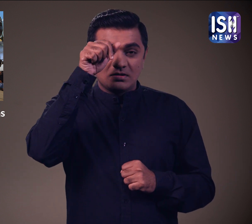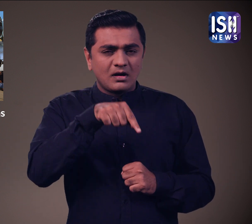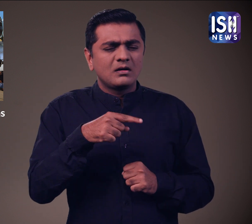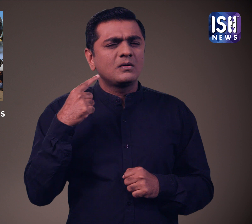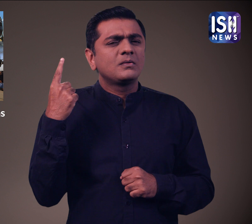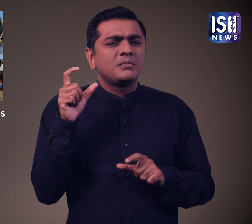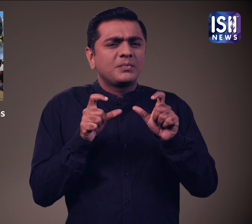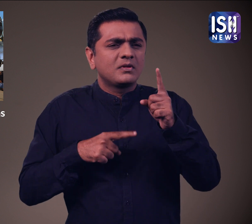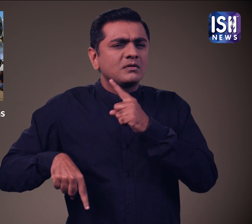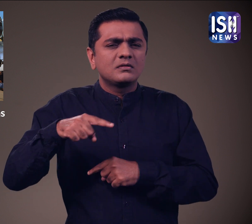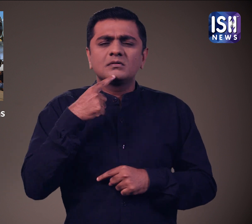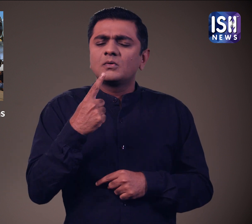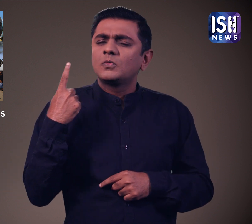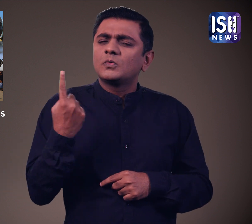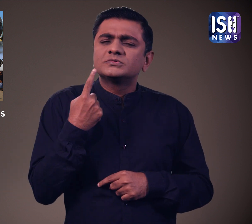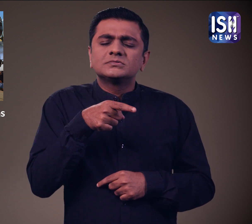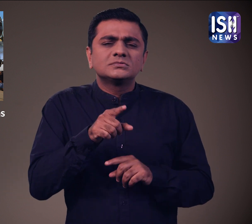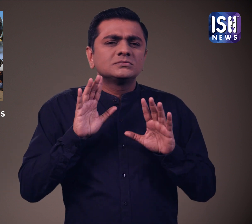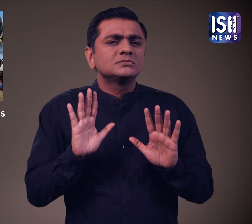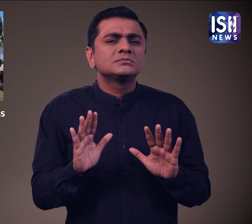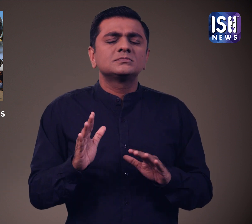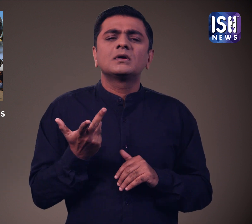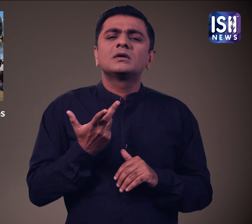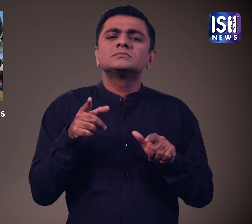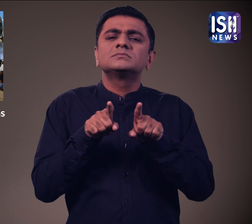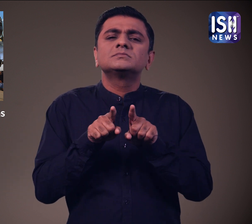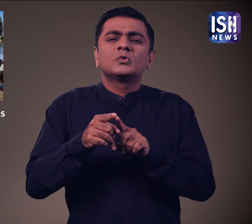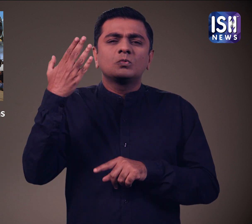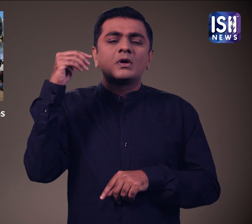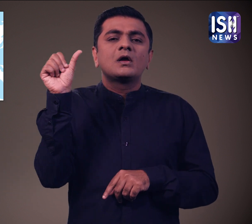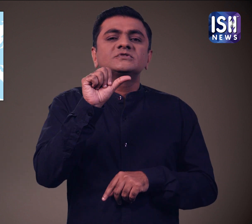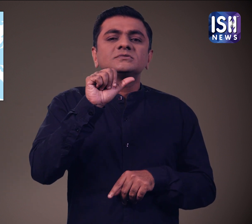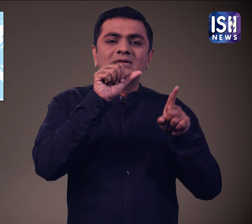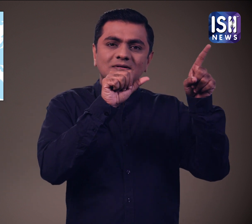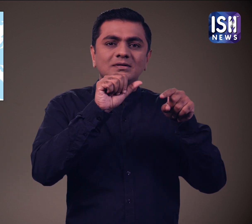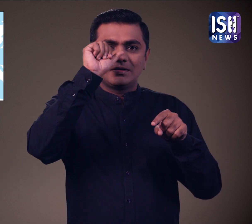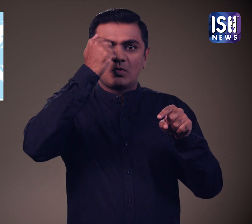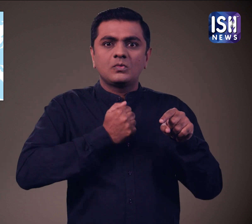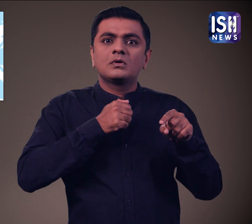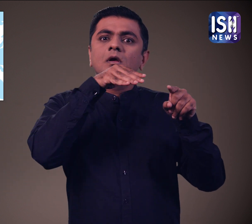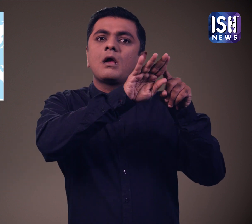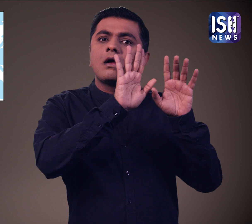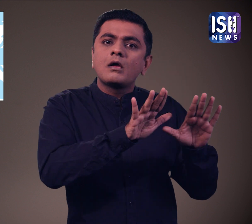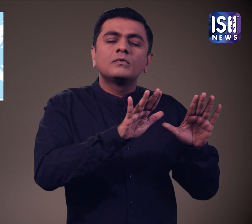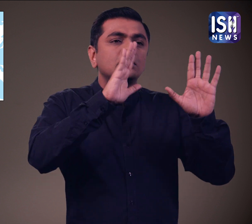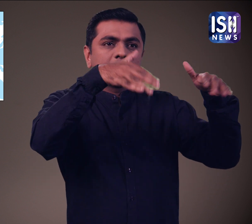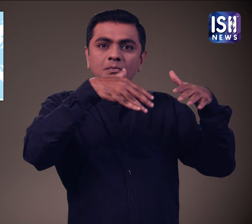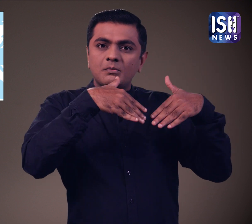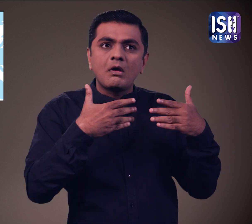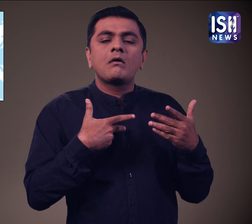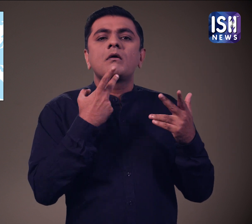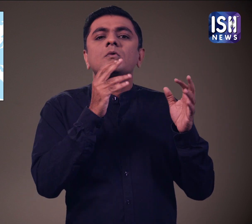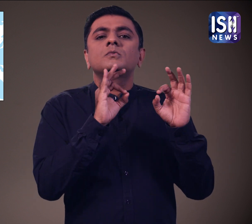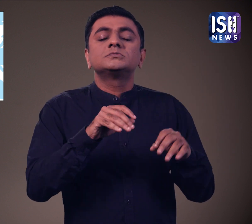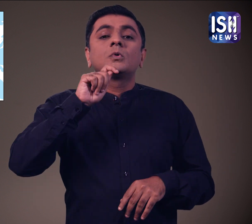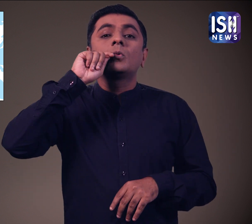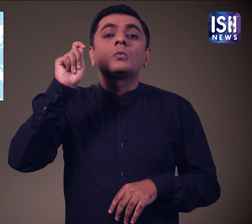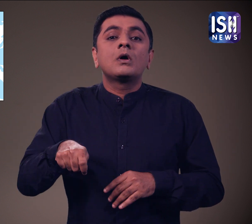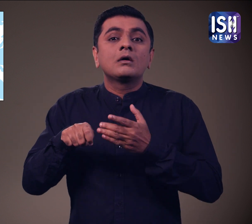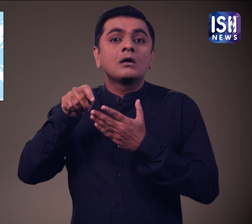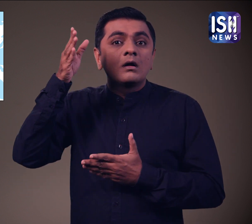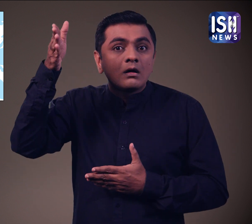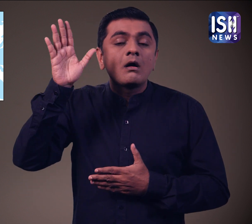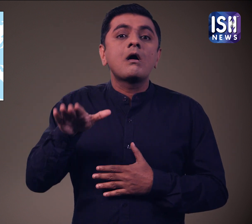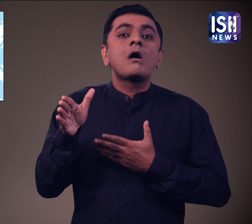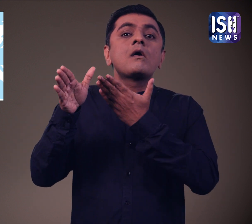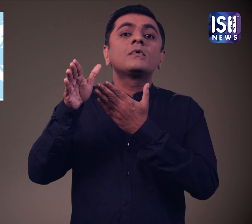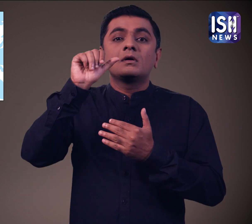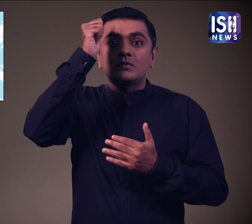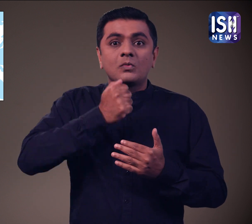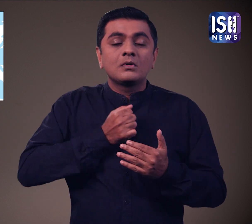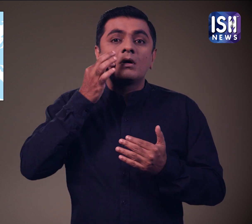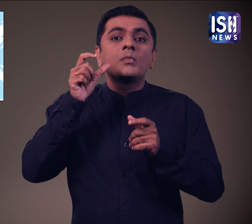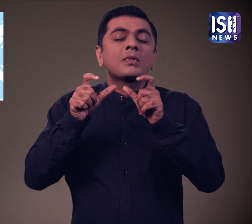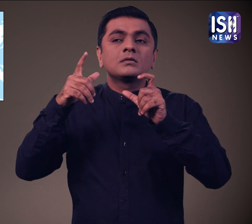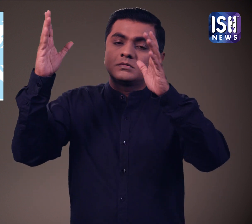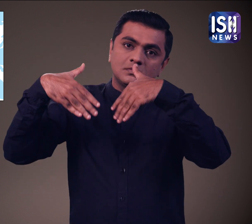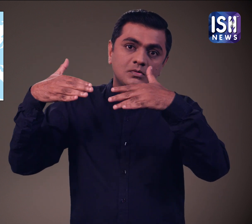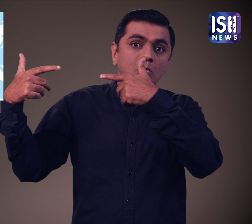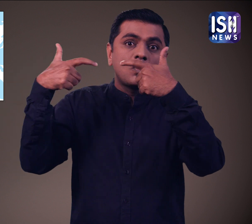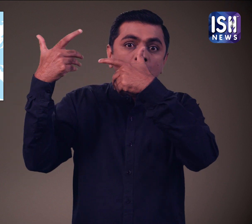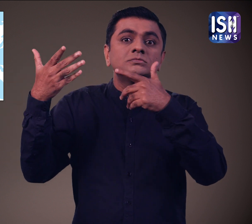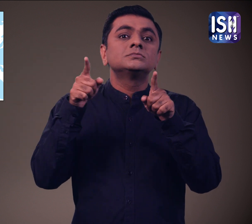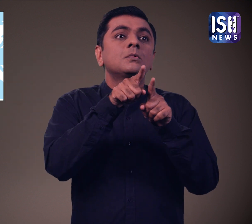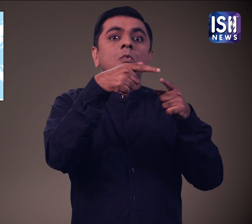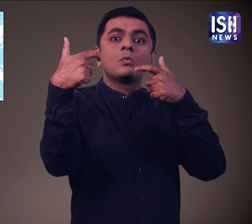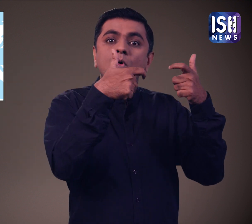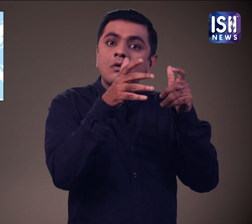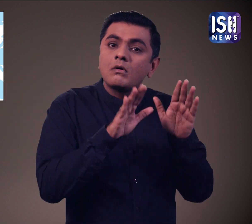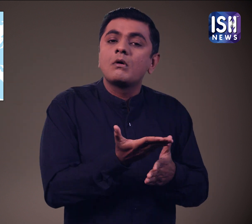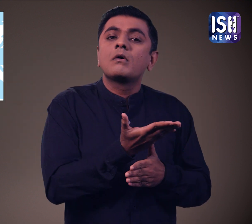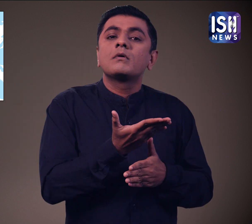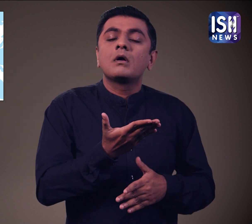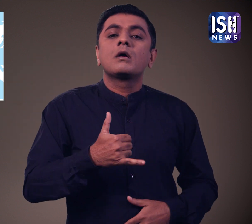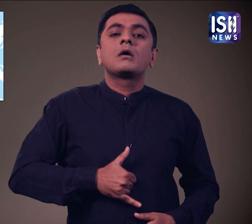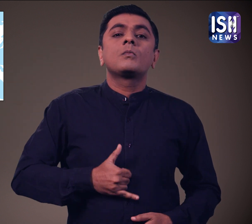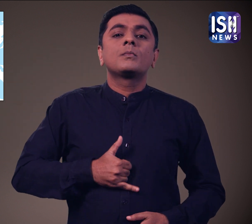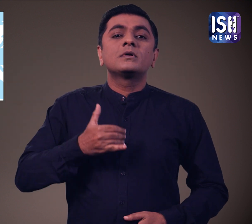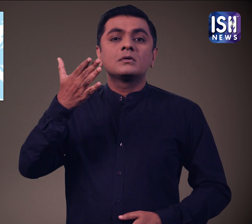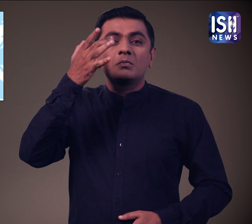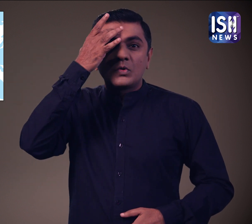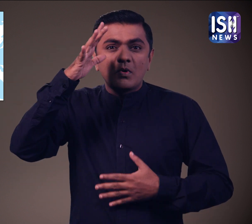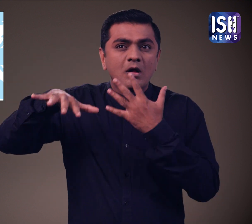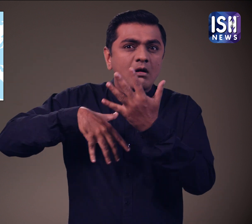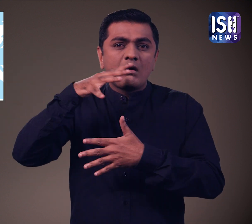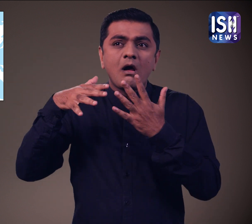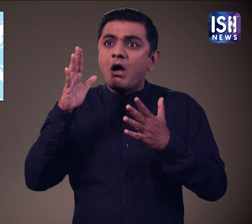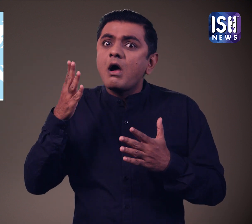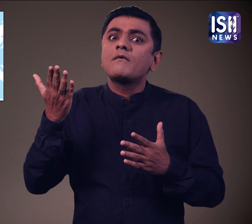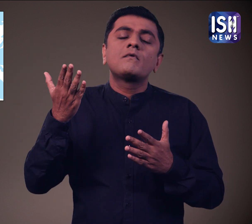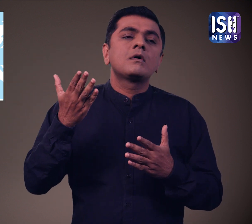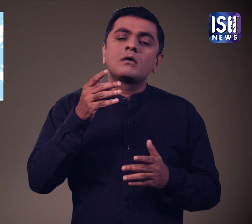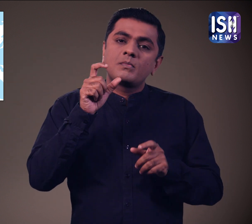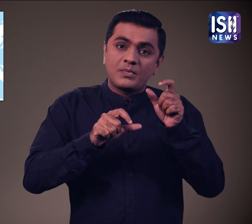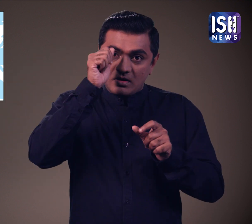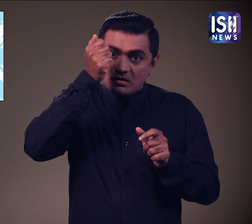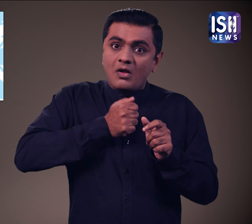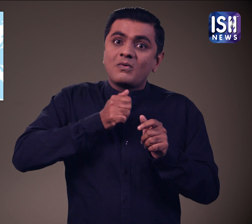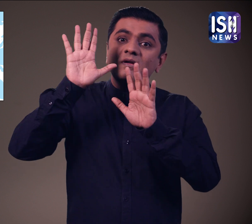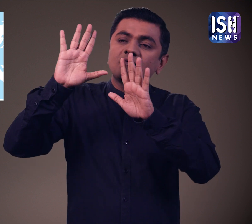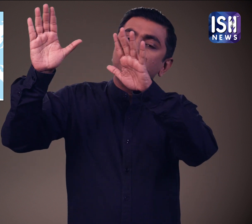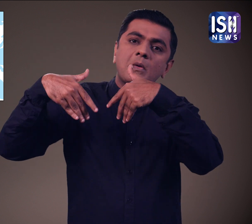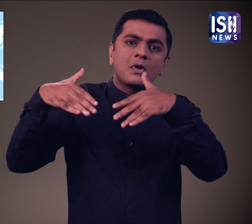India has recently launched several such missions to bring back Indians stuck in war driven Afghanistan, Ukraine and Yemen.